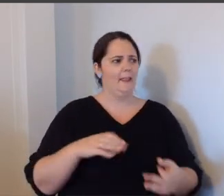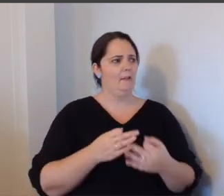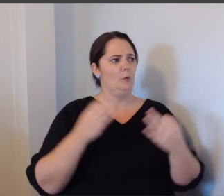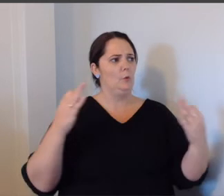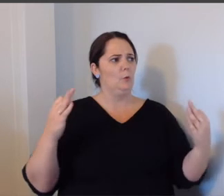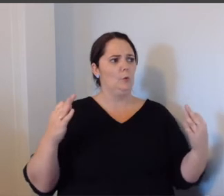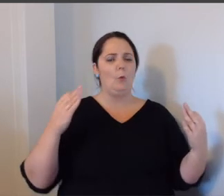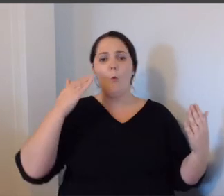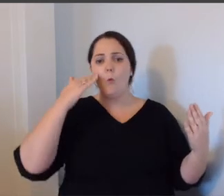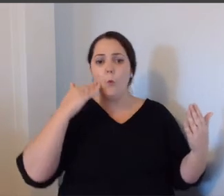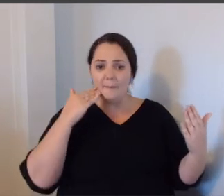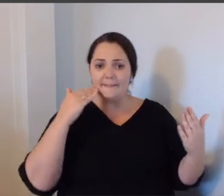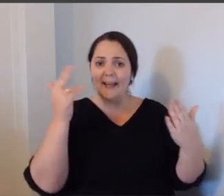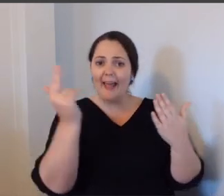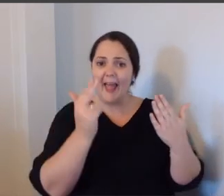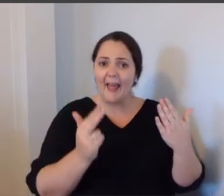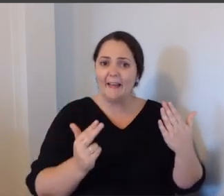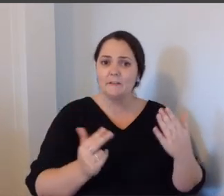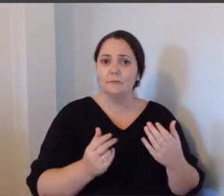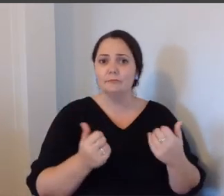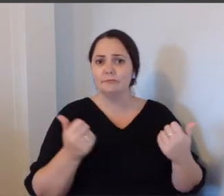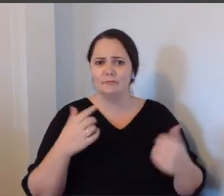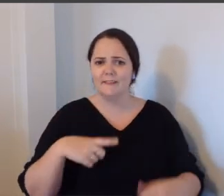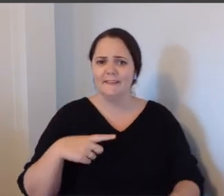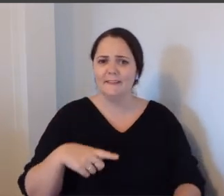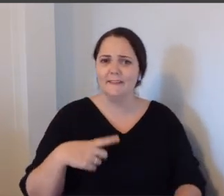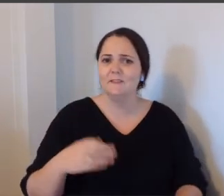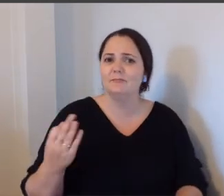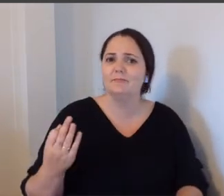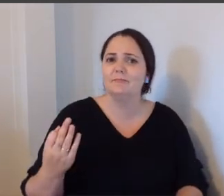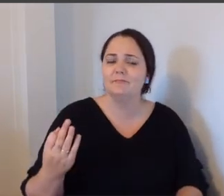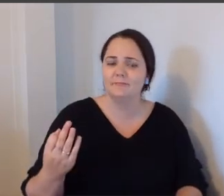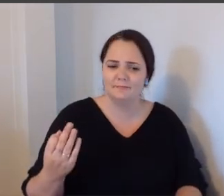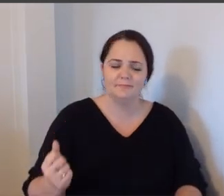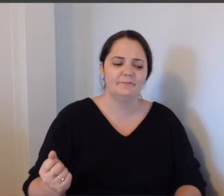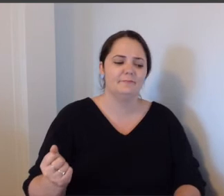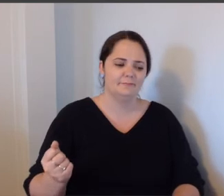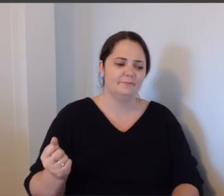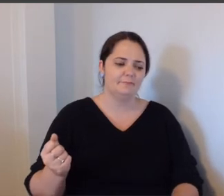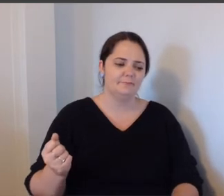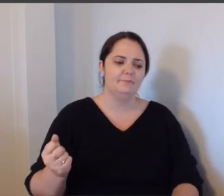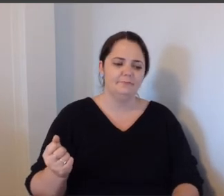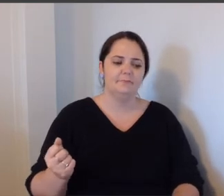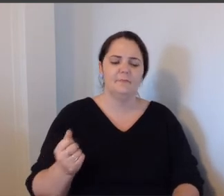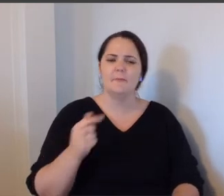The question, Nochlin argued is implicitly biased, it assumes there aren't any women artists